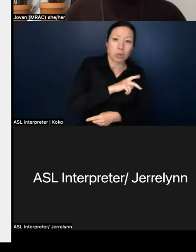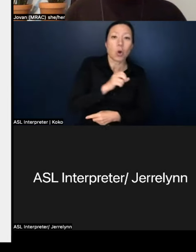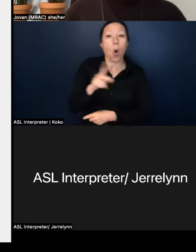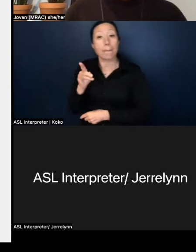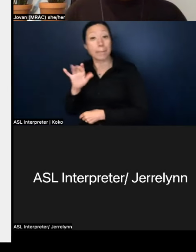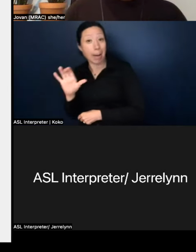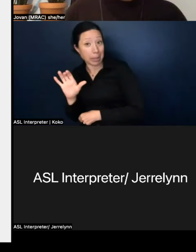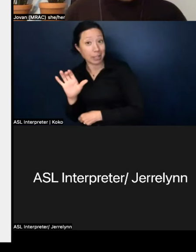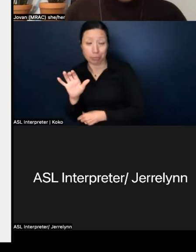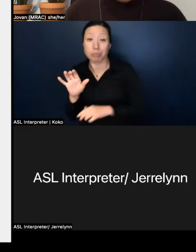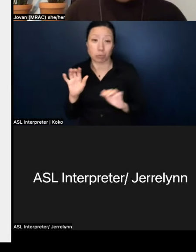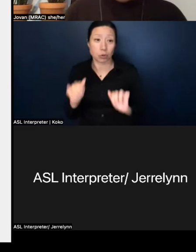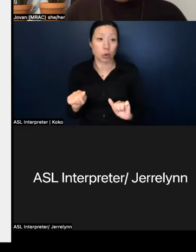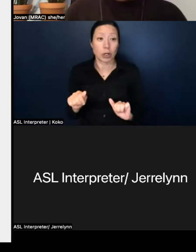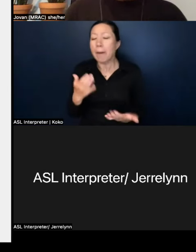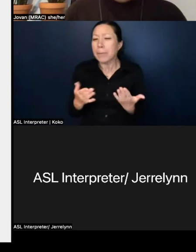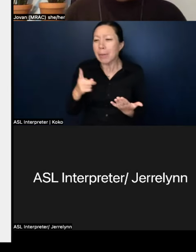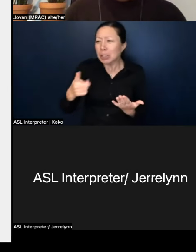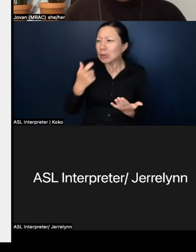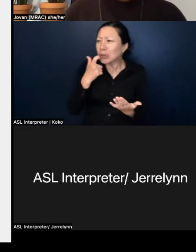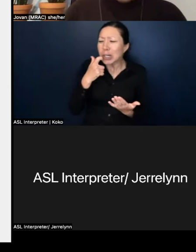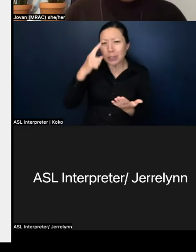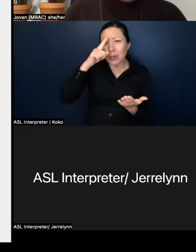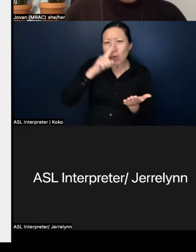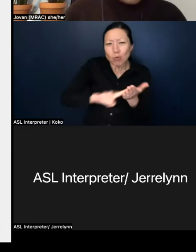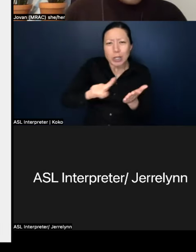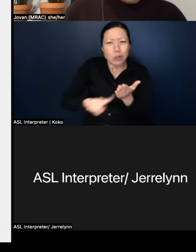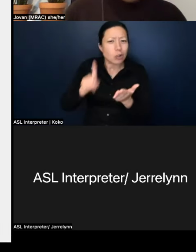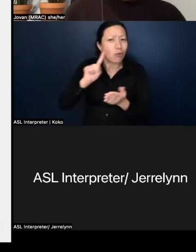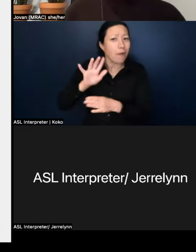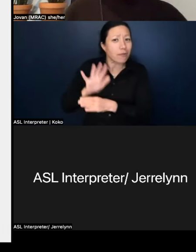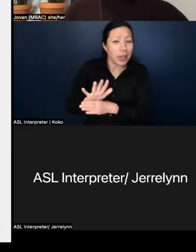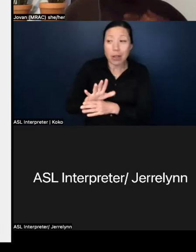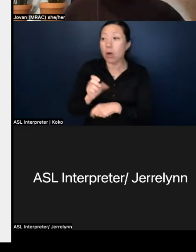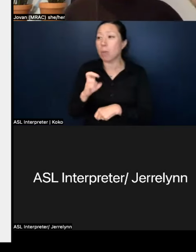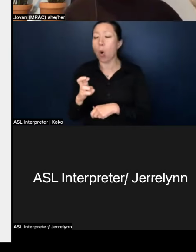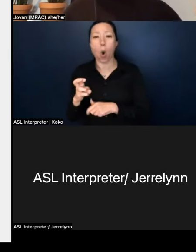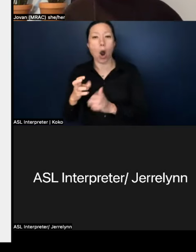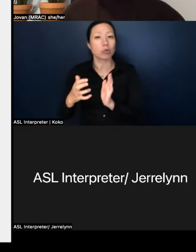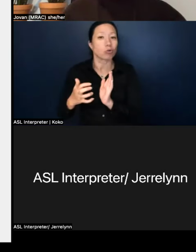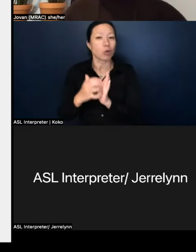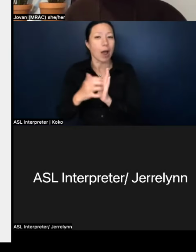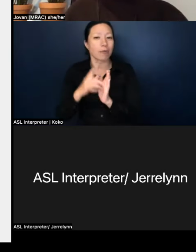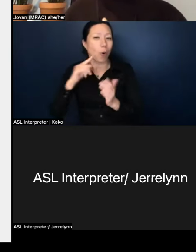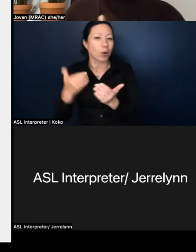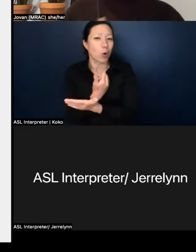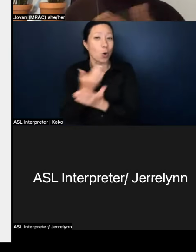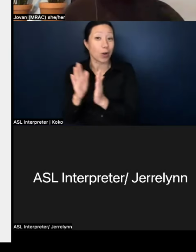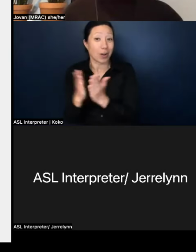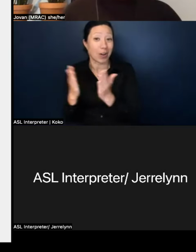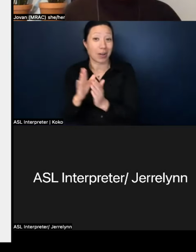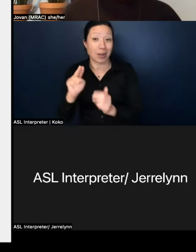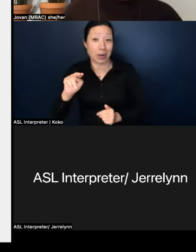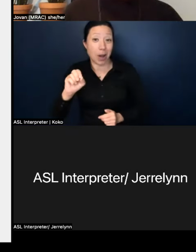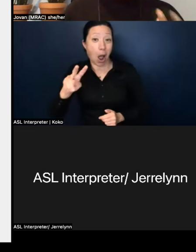research for a film or a draft of a new novel. It doesn't have to be something that has been, you know, presented widely.